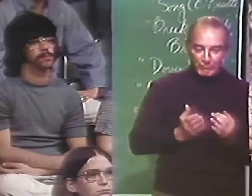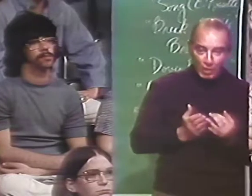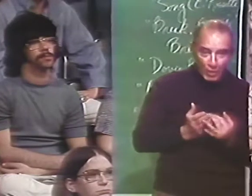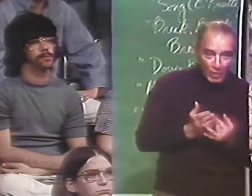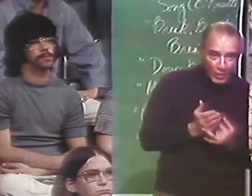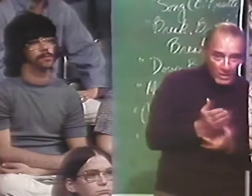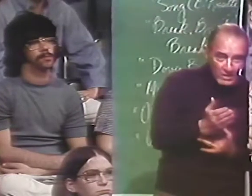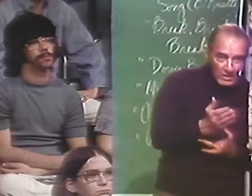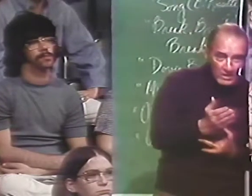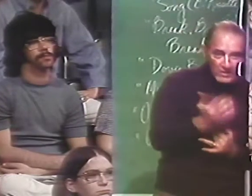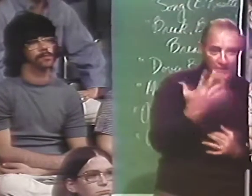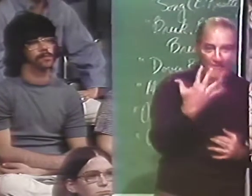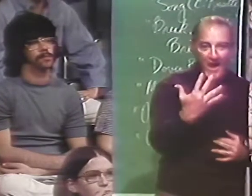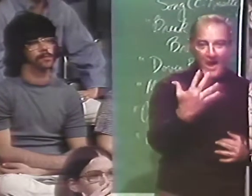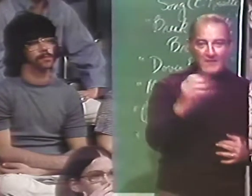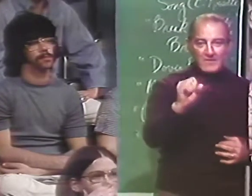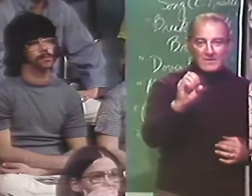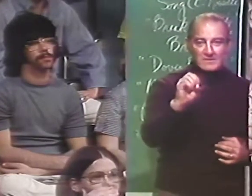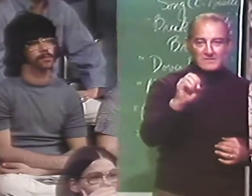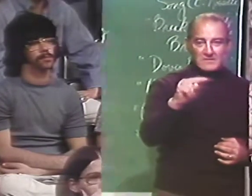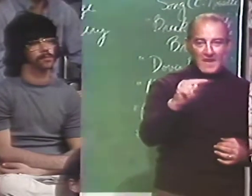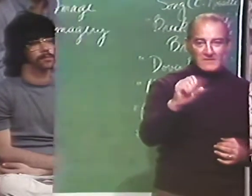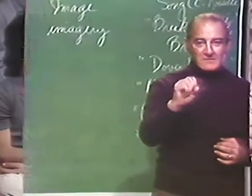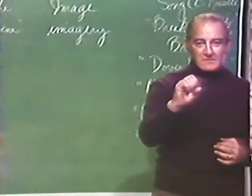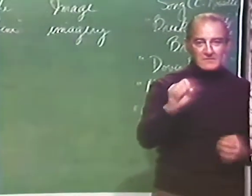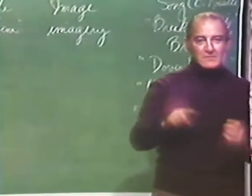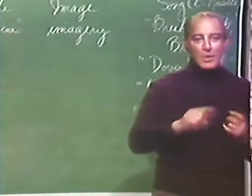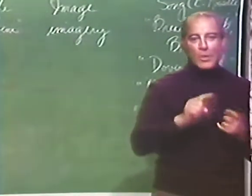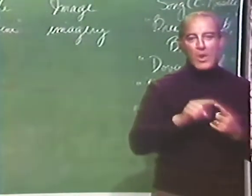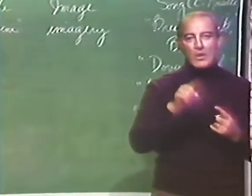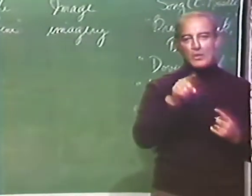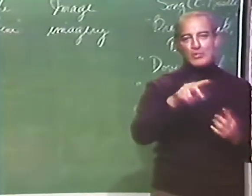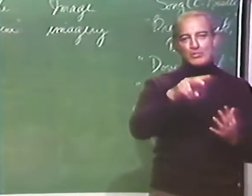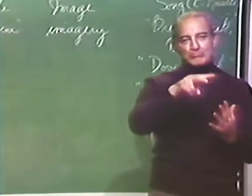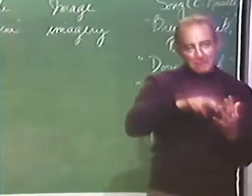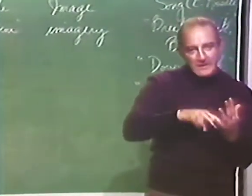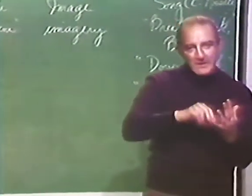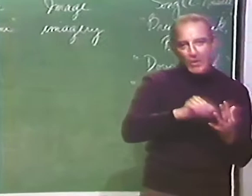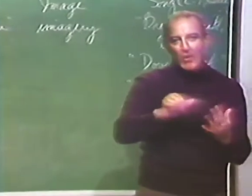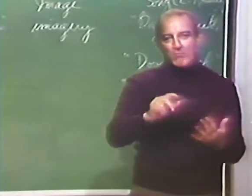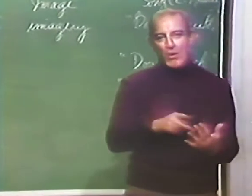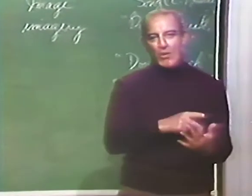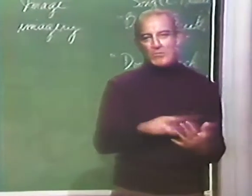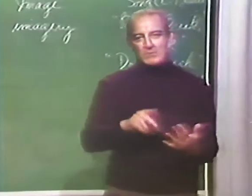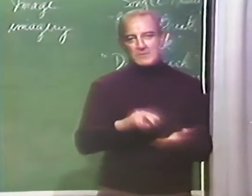THROUGH THE 5 SENSES WHEN YOU READ A POEM.